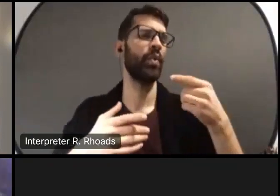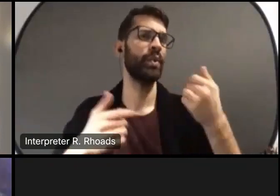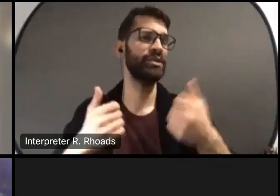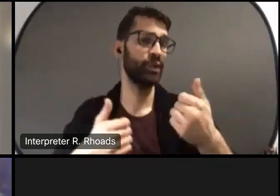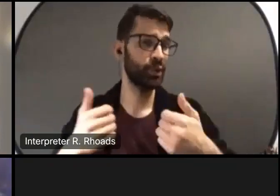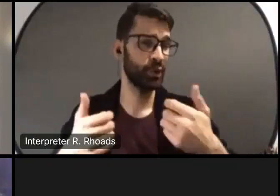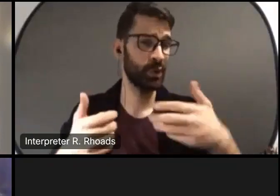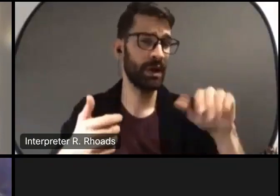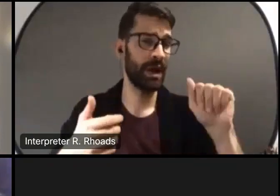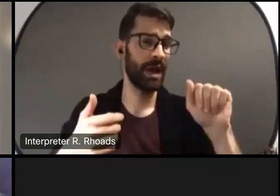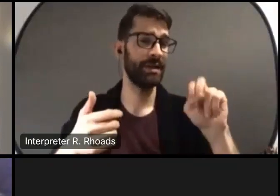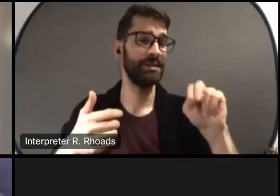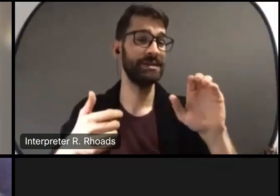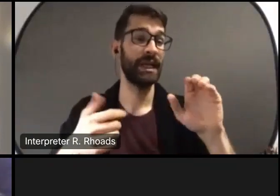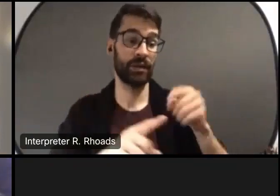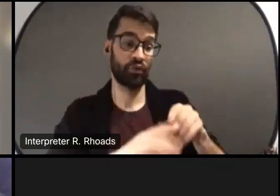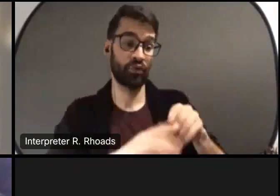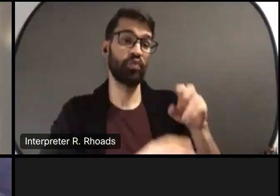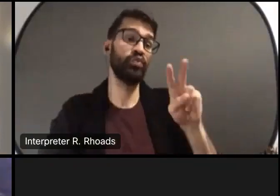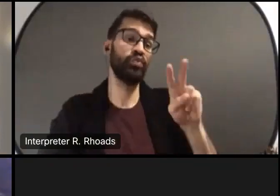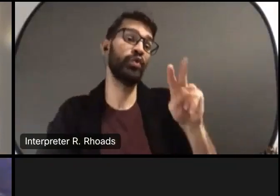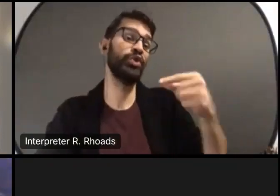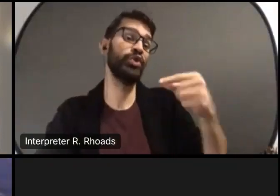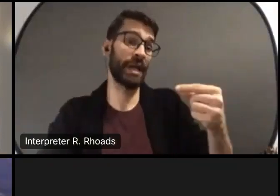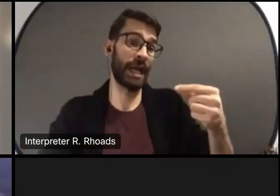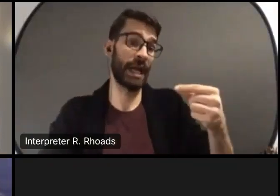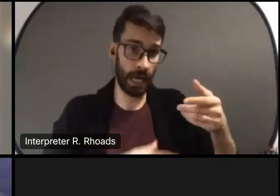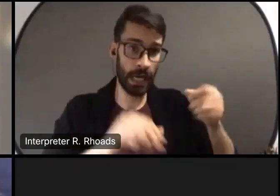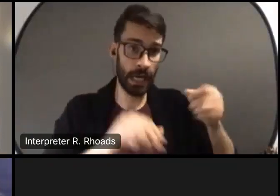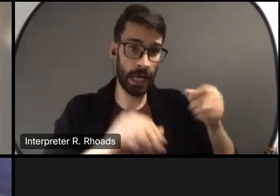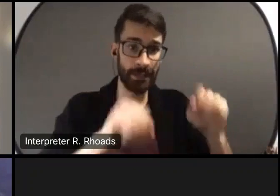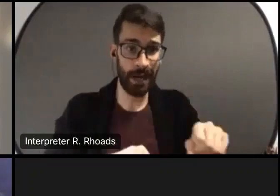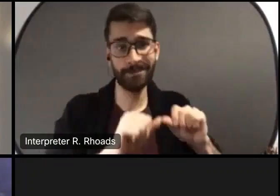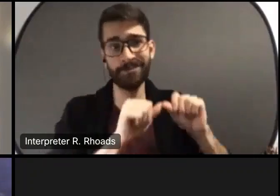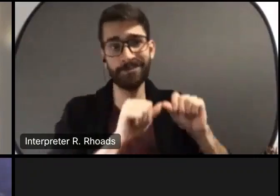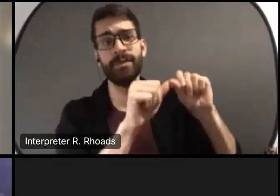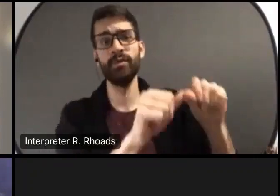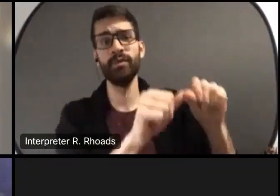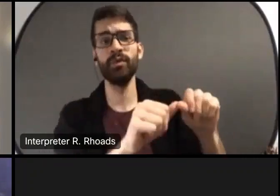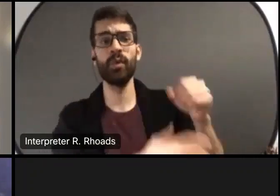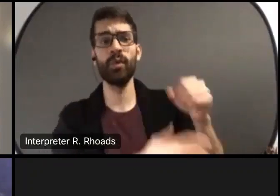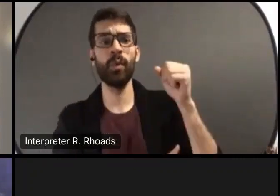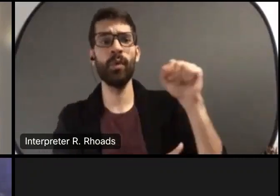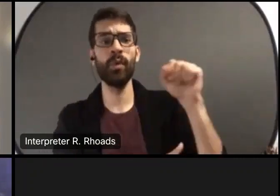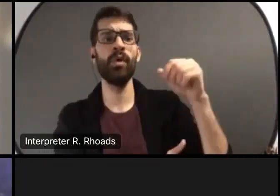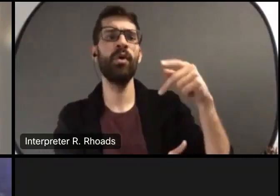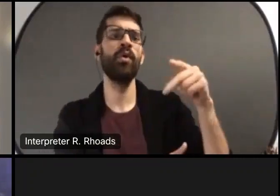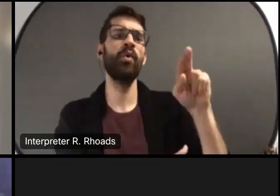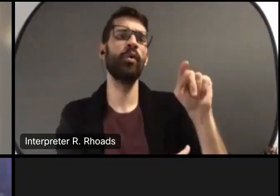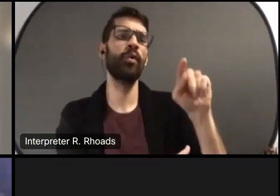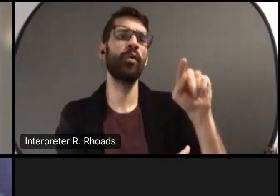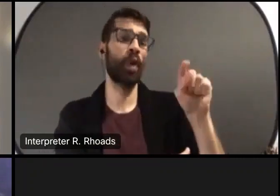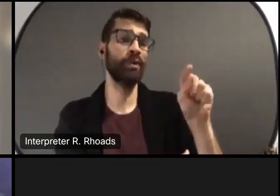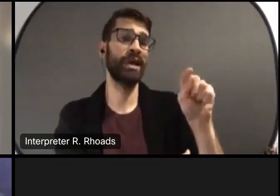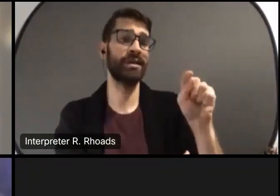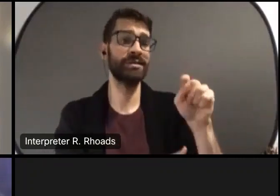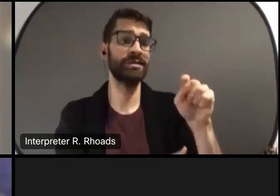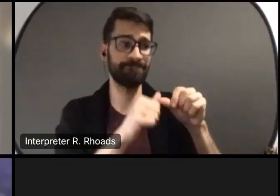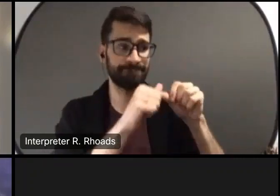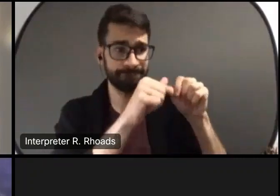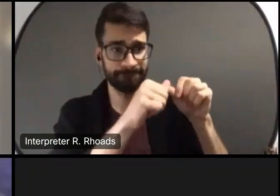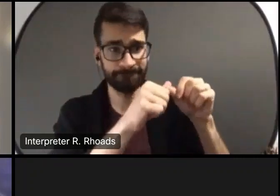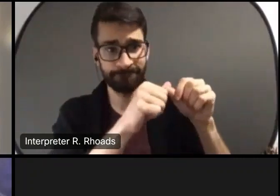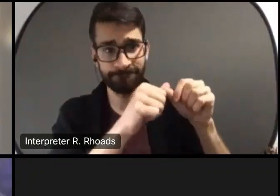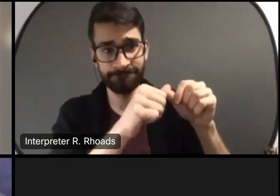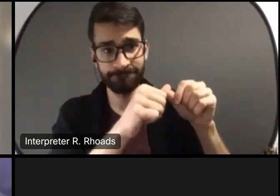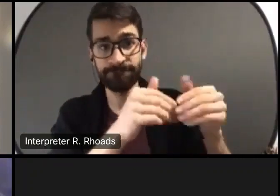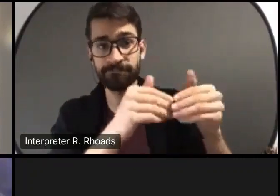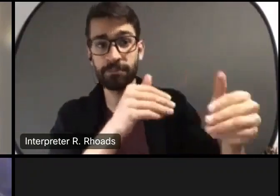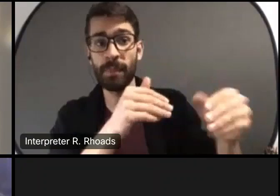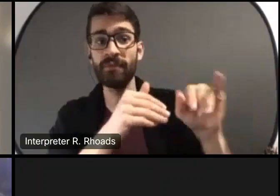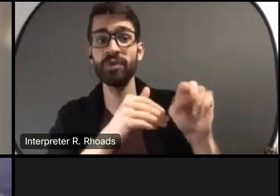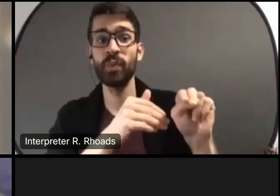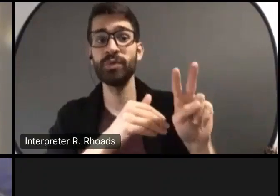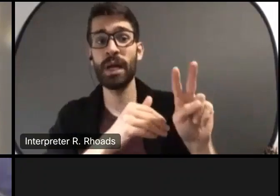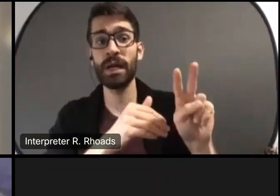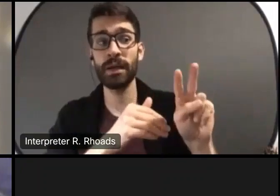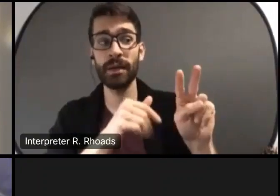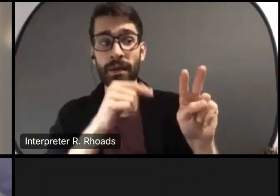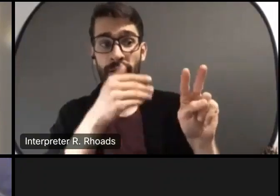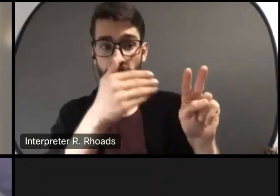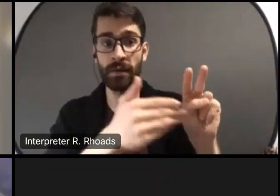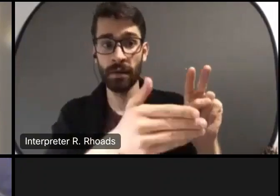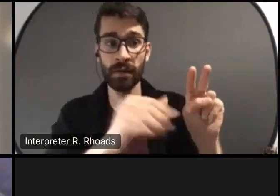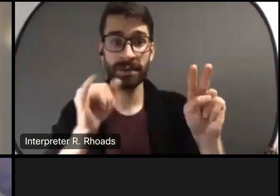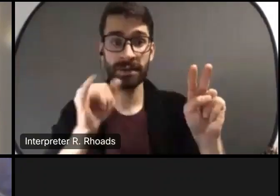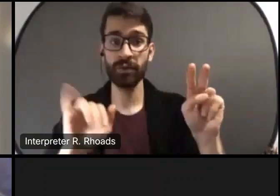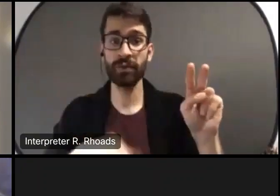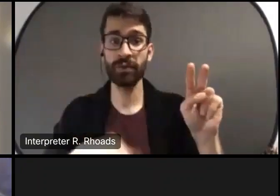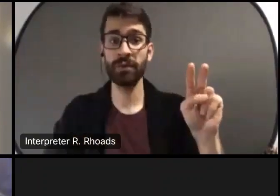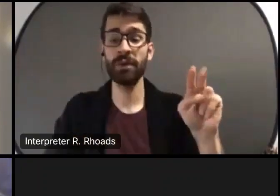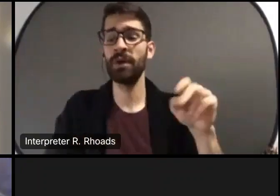ANC2G would have standing to continue an ongoing protest after January 2nd and was looking for some